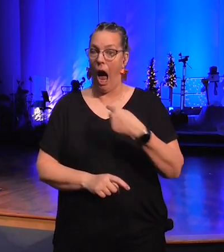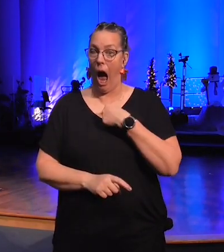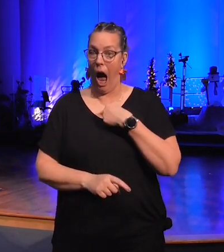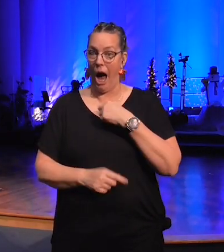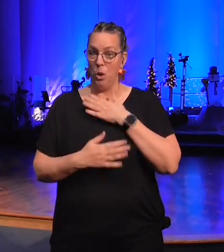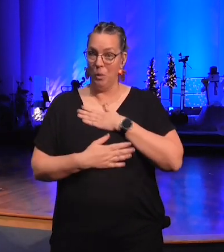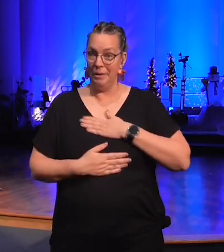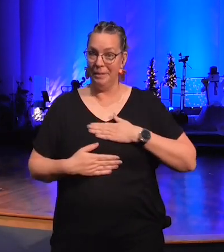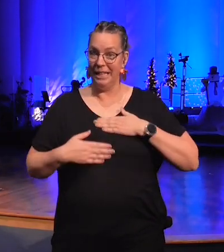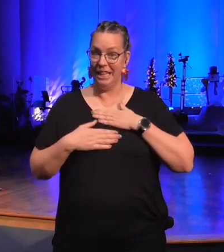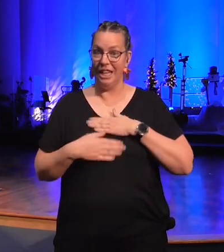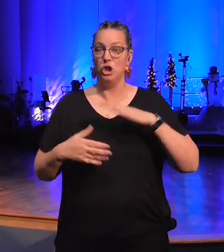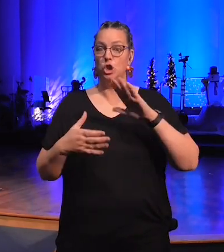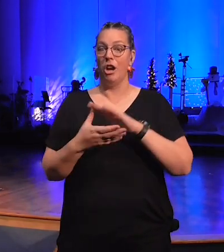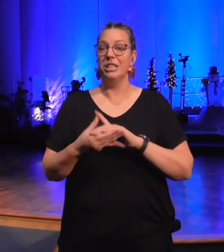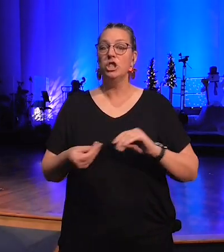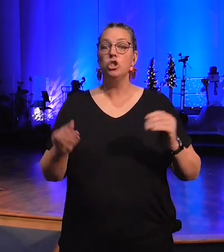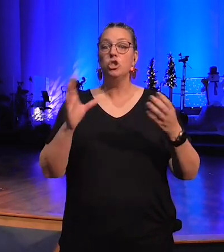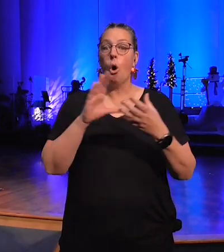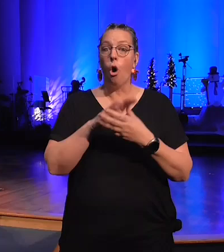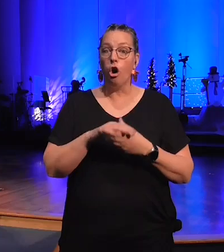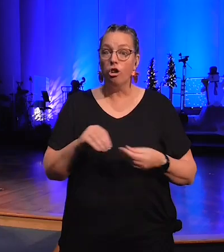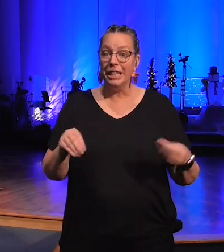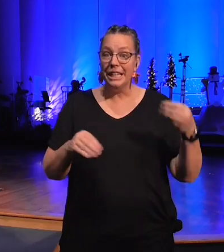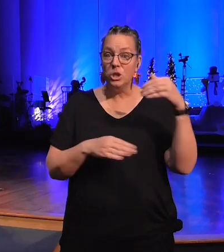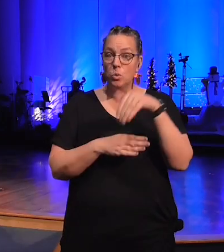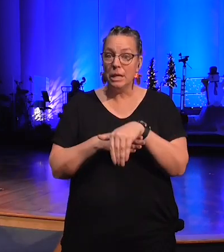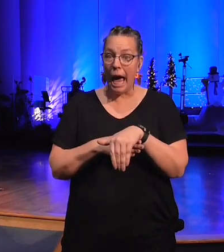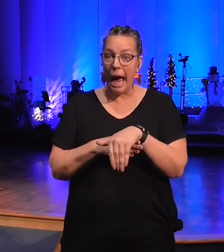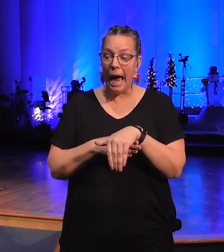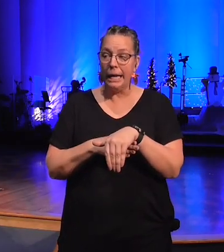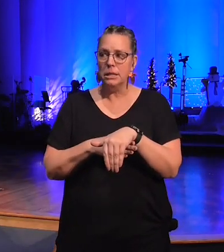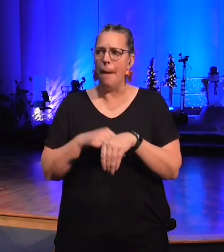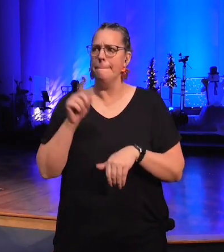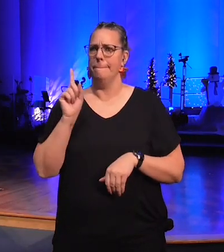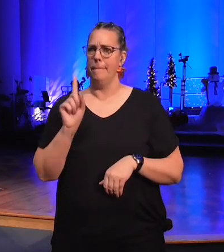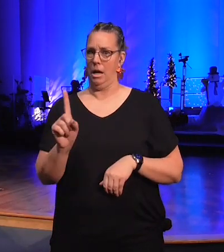all right friends I would be delighted to share a